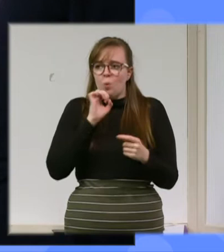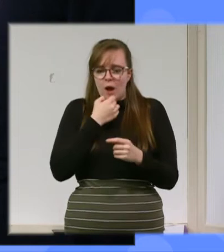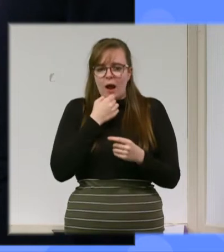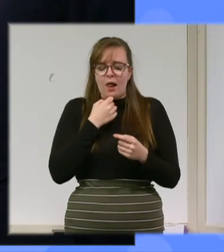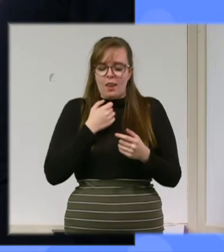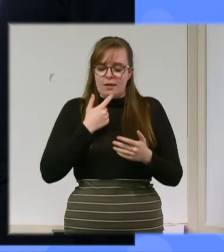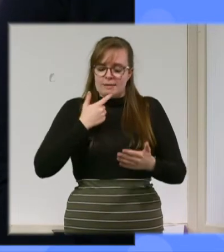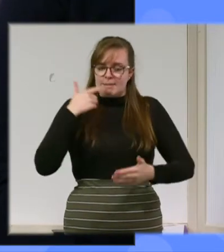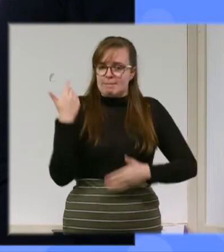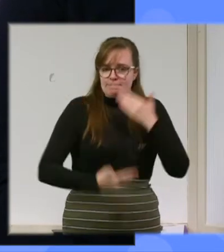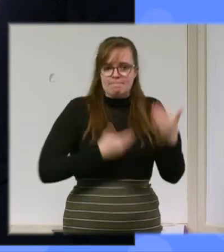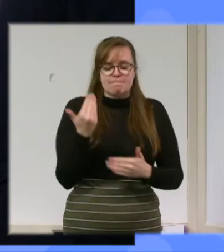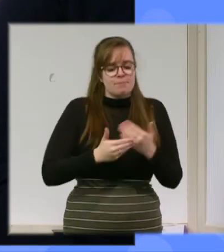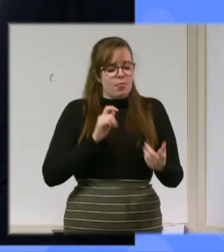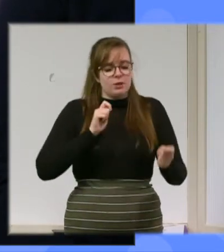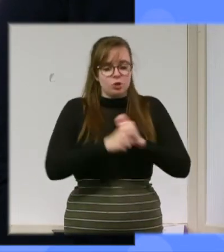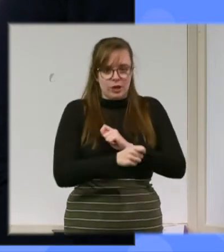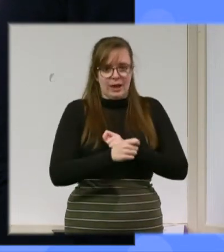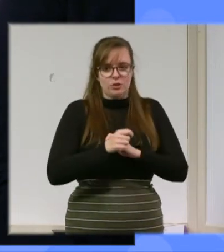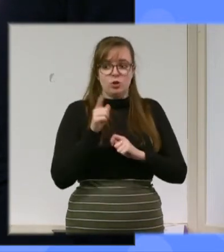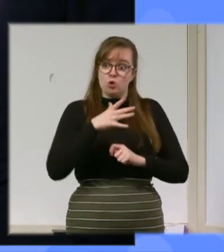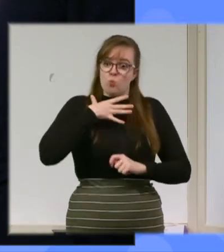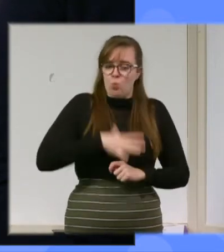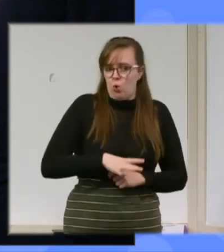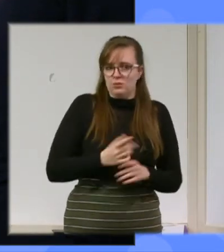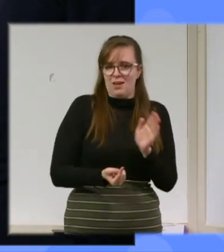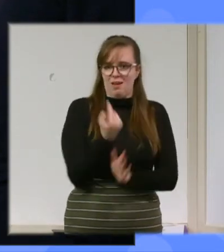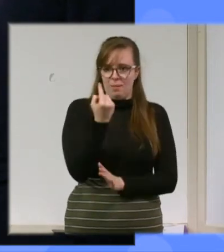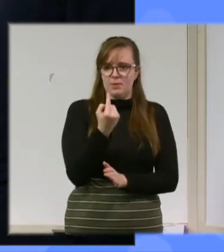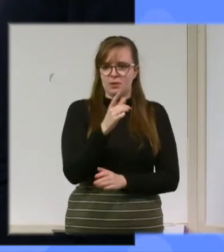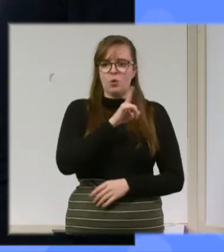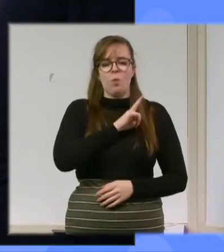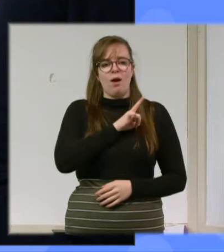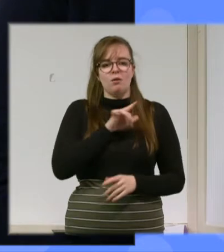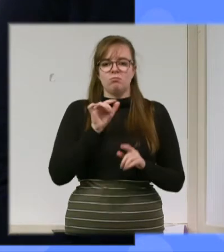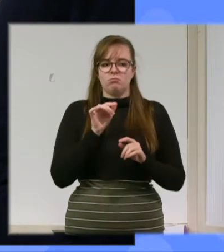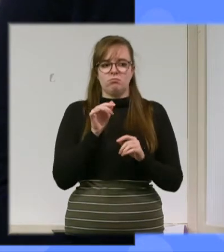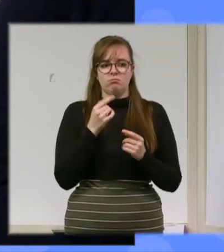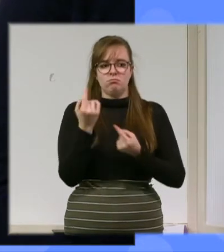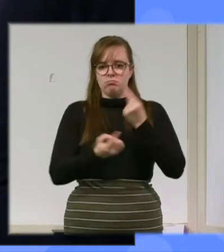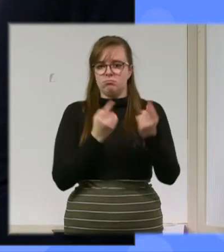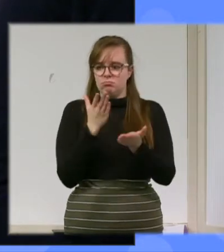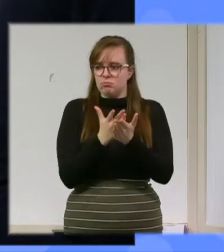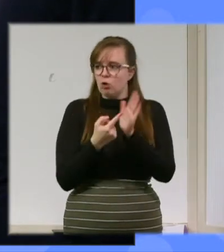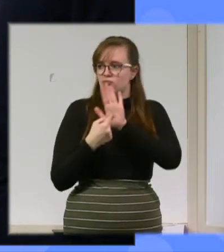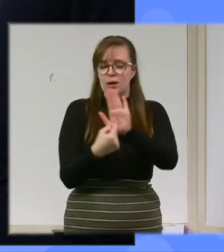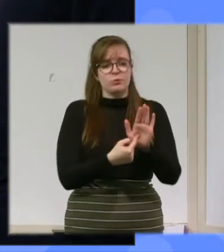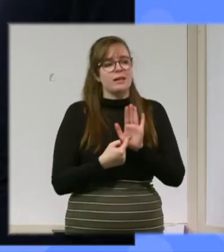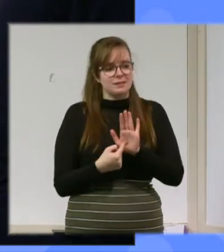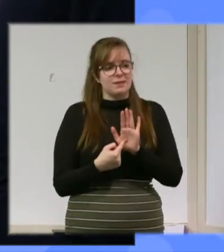forward change the you wish to see given that you are representative we can do